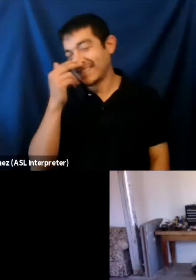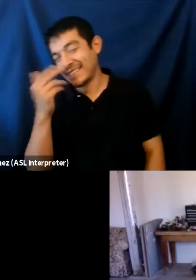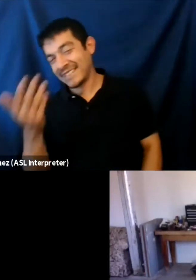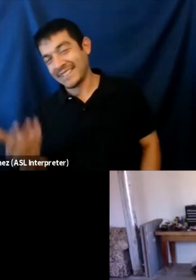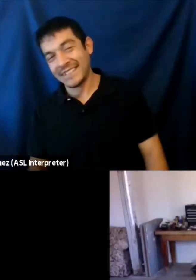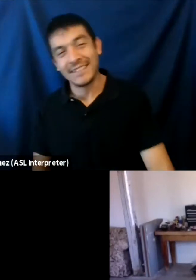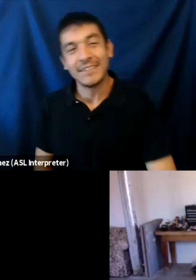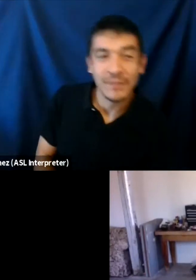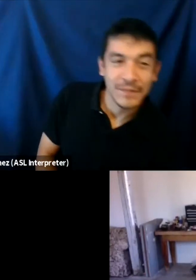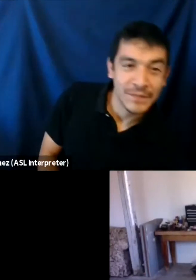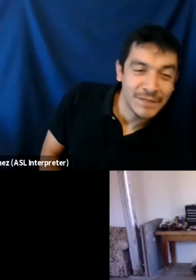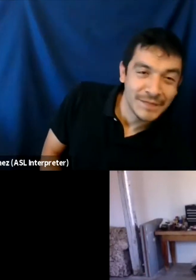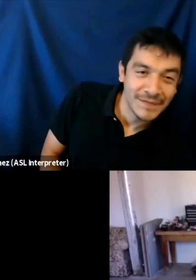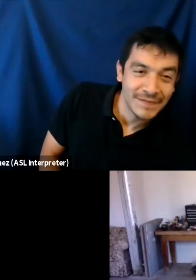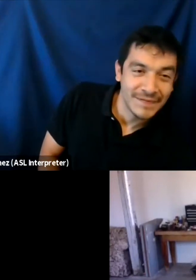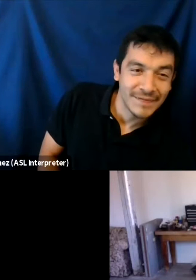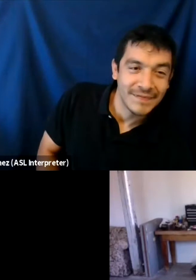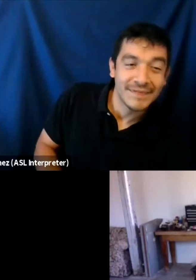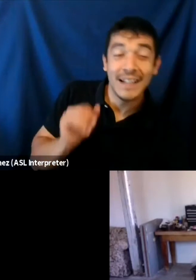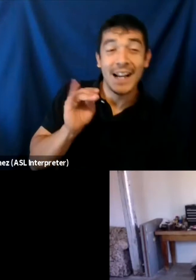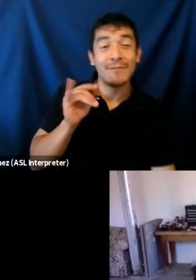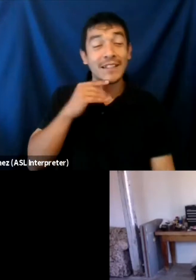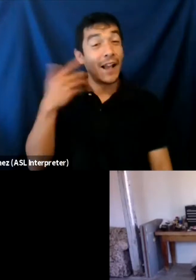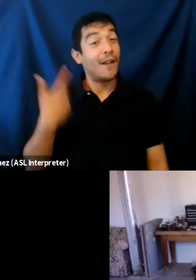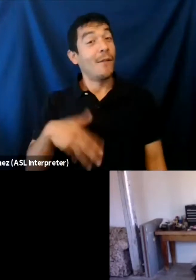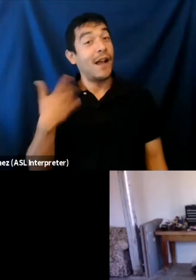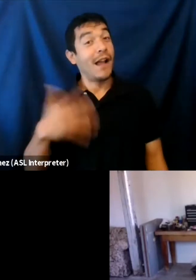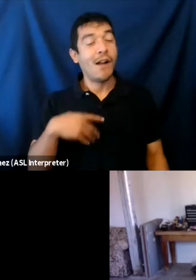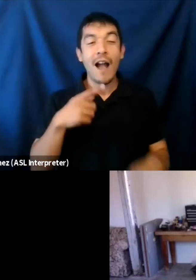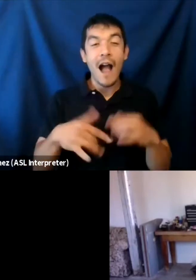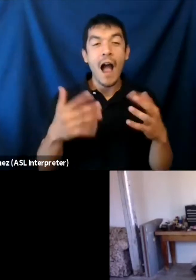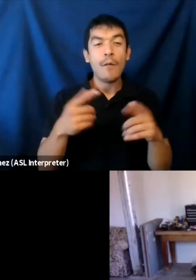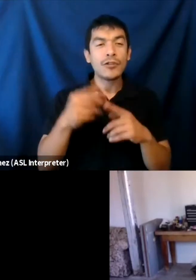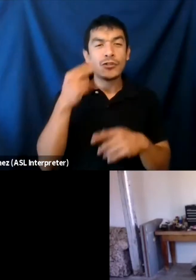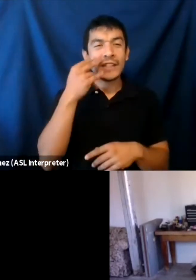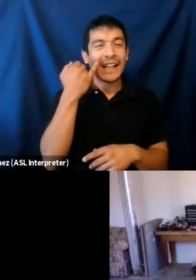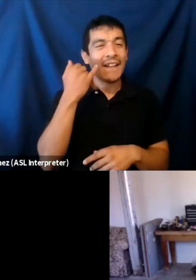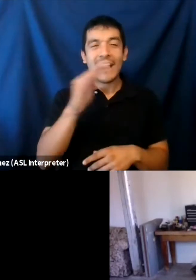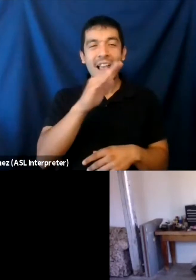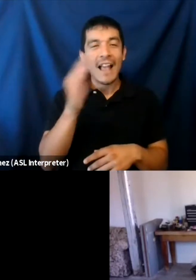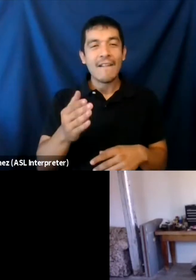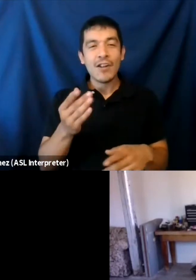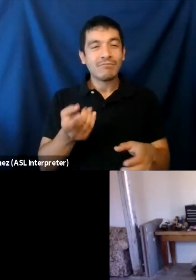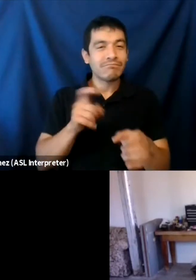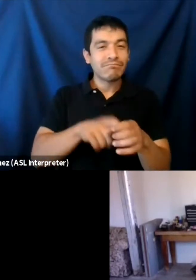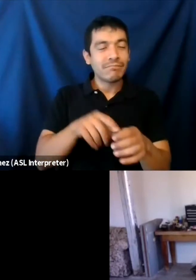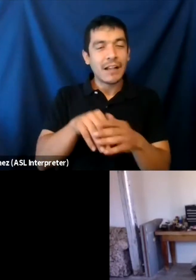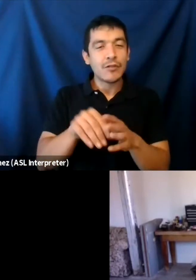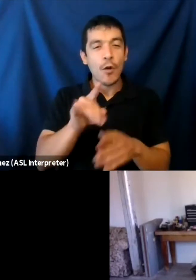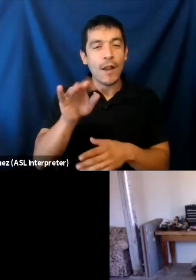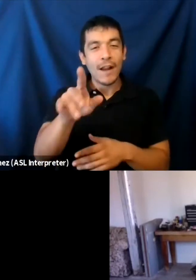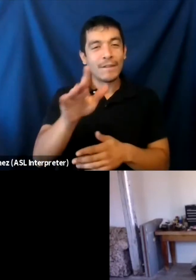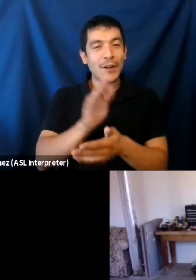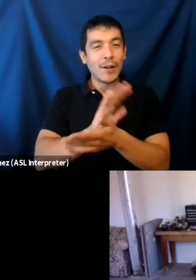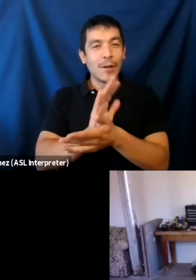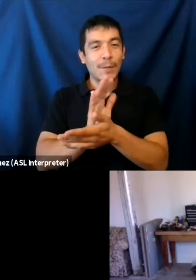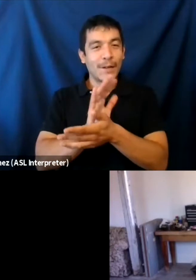Well, I can't wait to see if that ever hooks itself into one of your documentary structures--